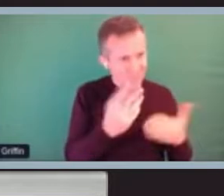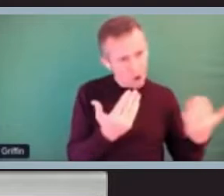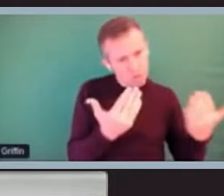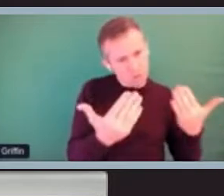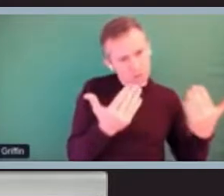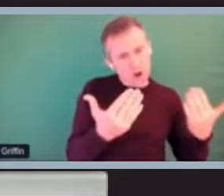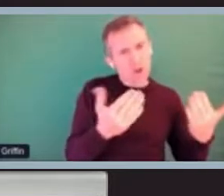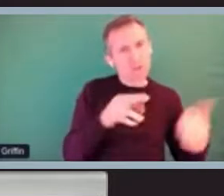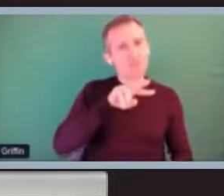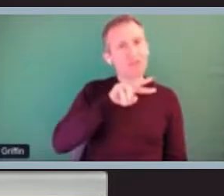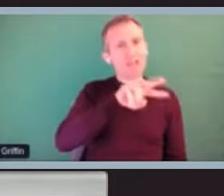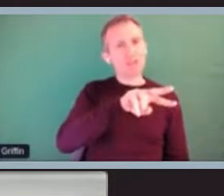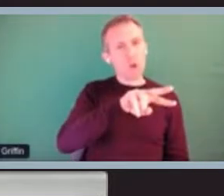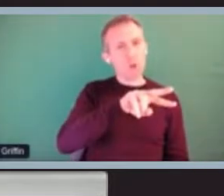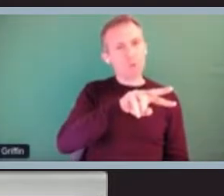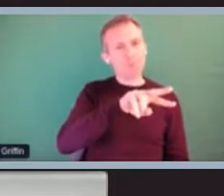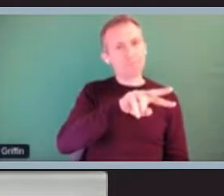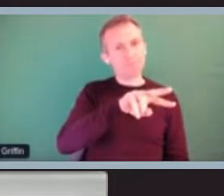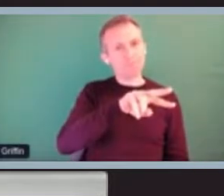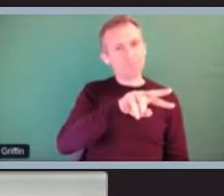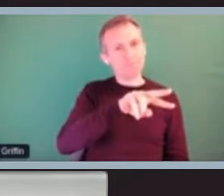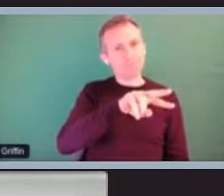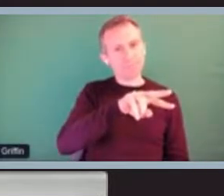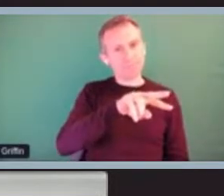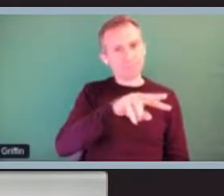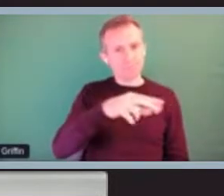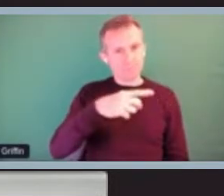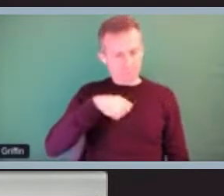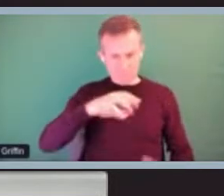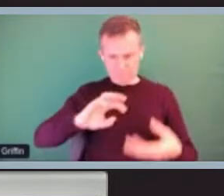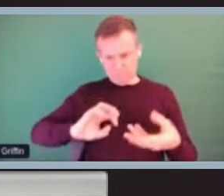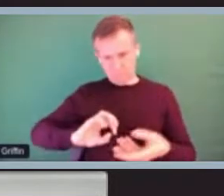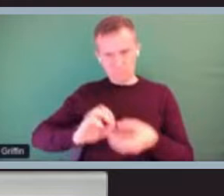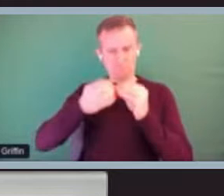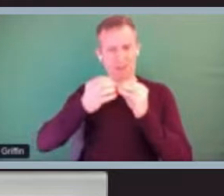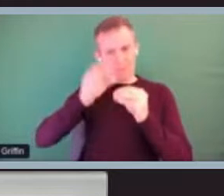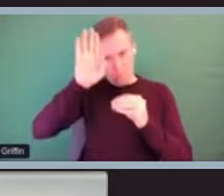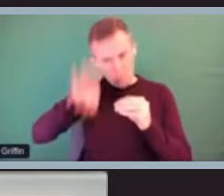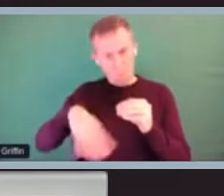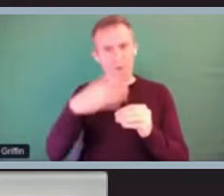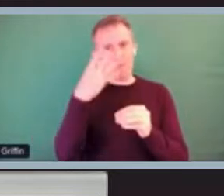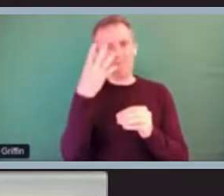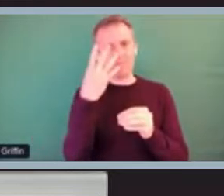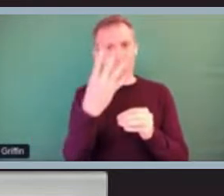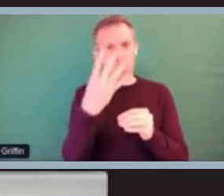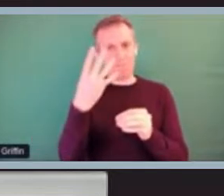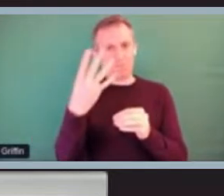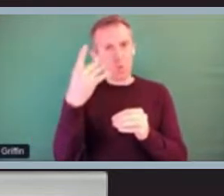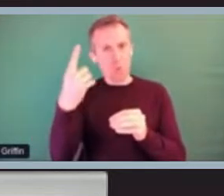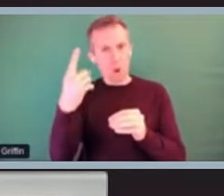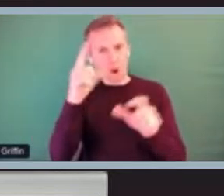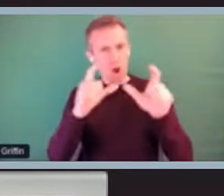To save me time I built a look up table with all 441 possible colour combinations.